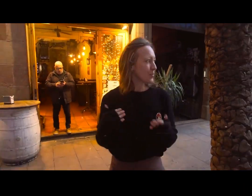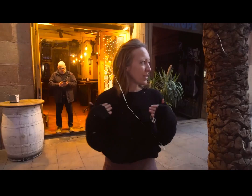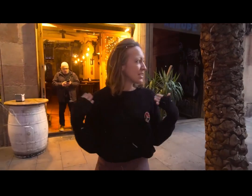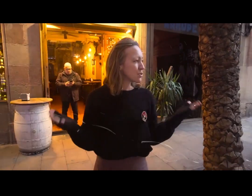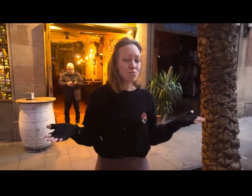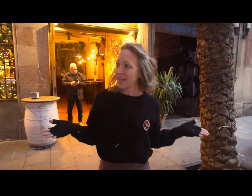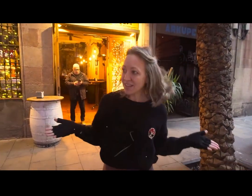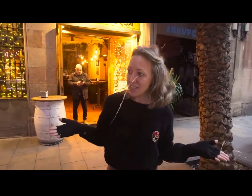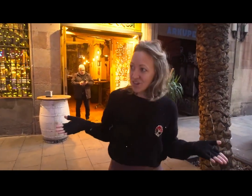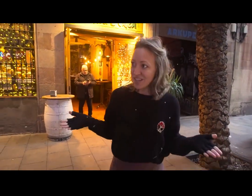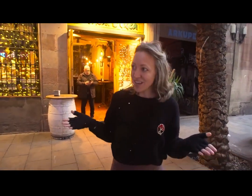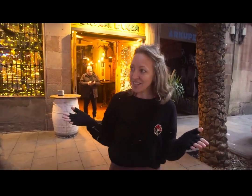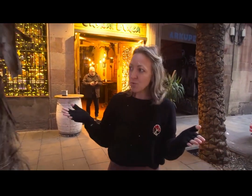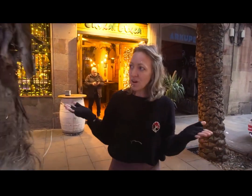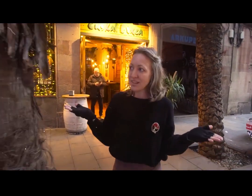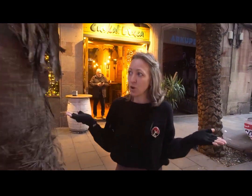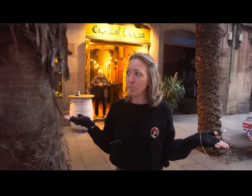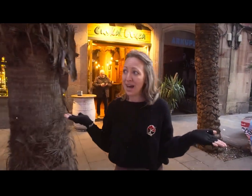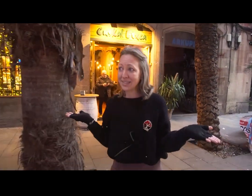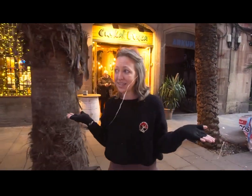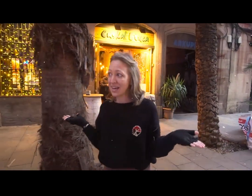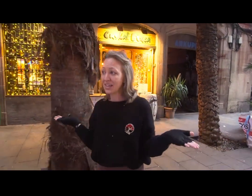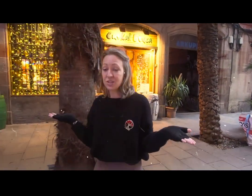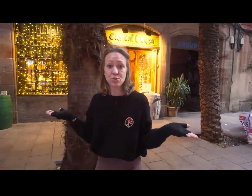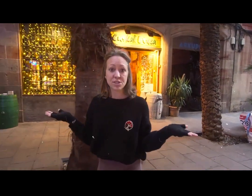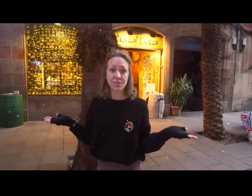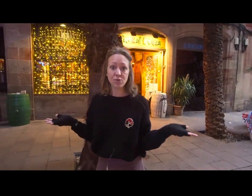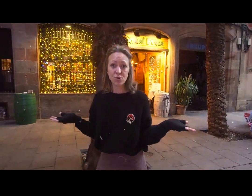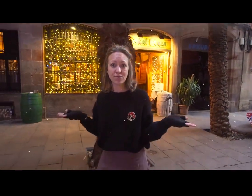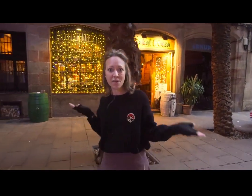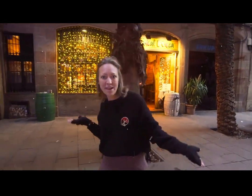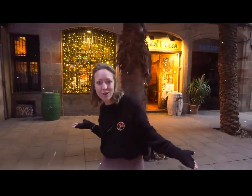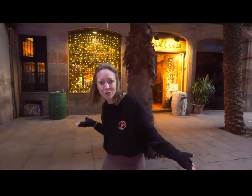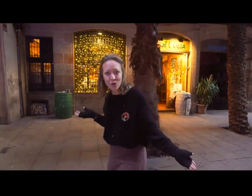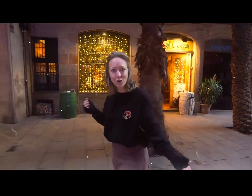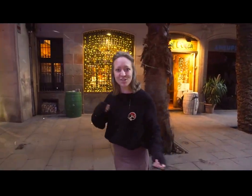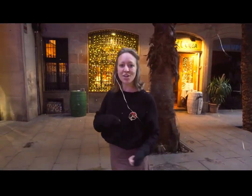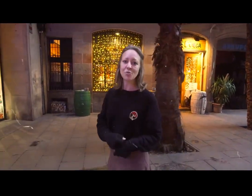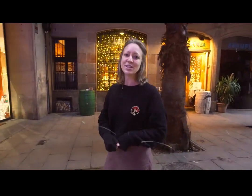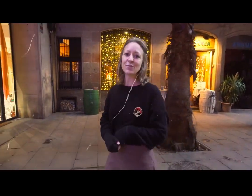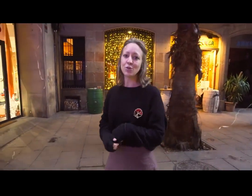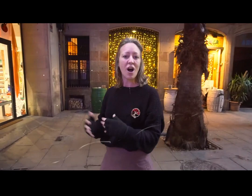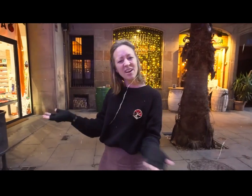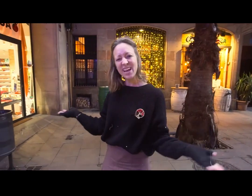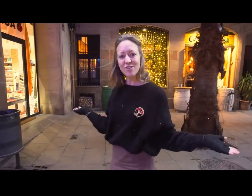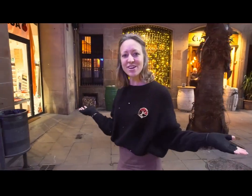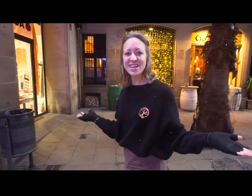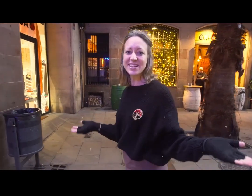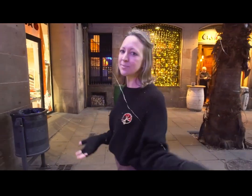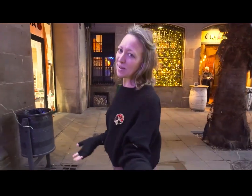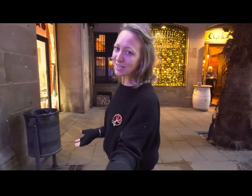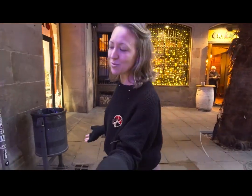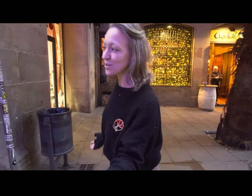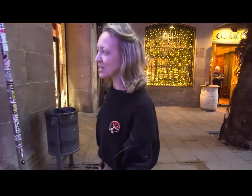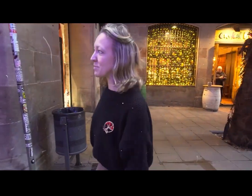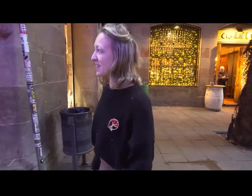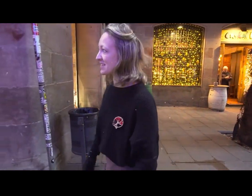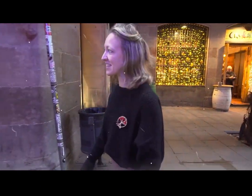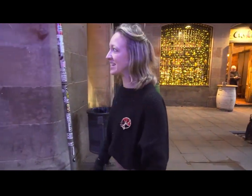So in this street the palaces are used for flamenco shows, art galleries... Picasso Museum etc